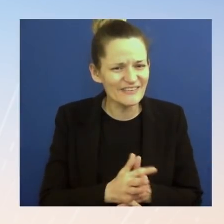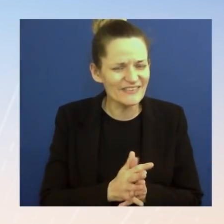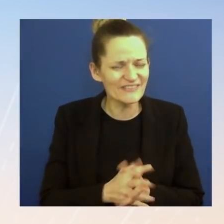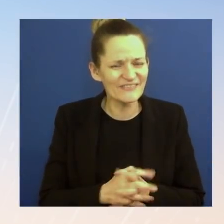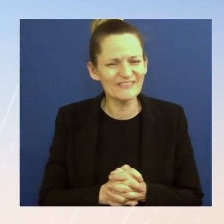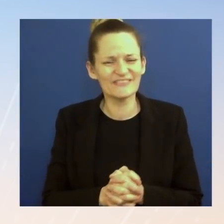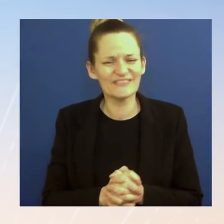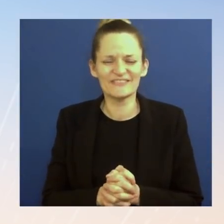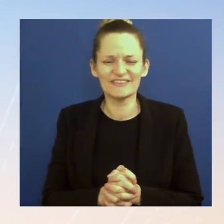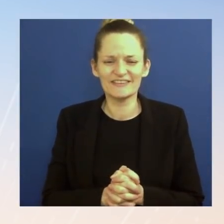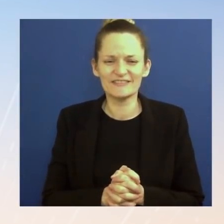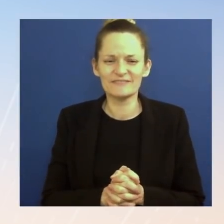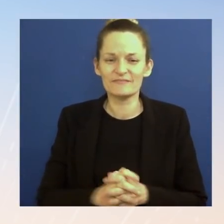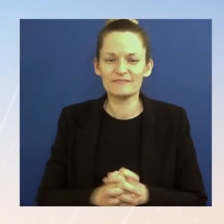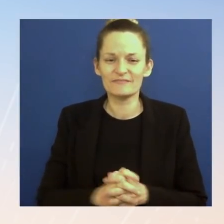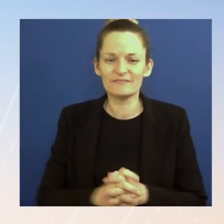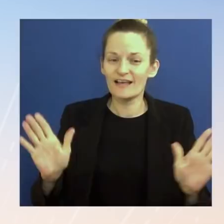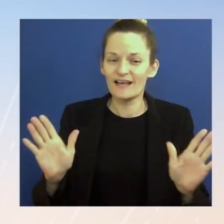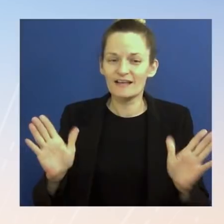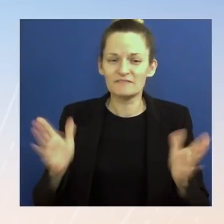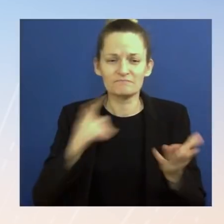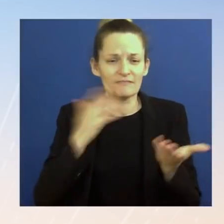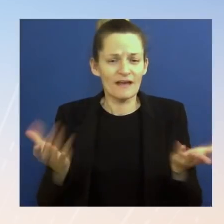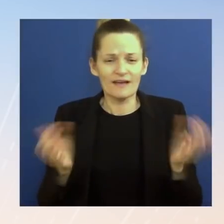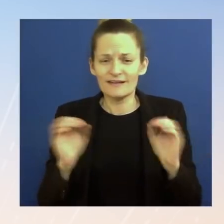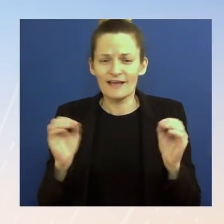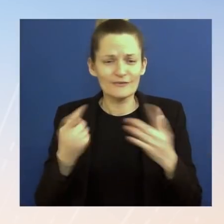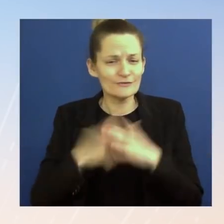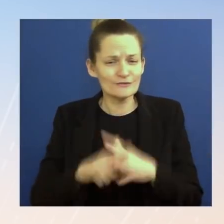Josh, what is on your mind? The Press: Thanks, Jen. Two questions.